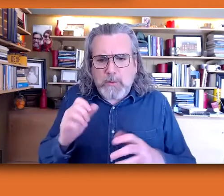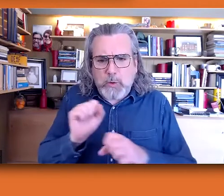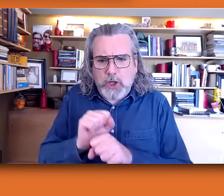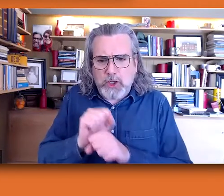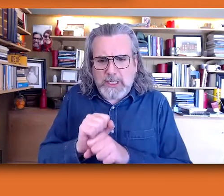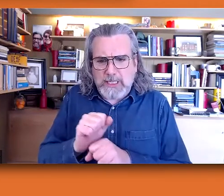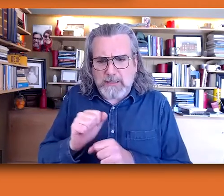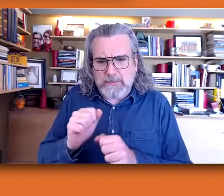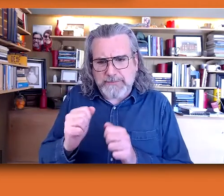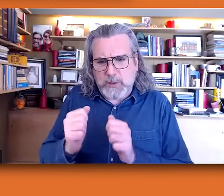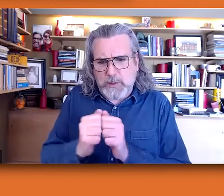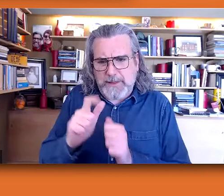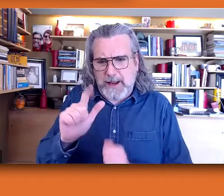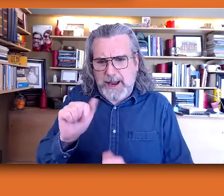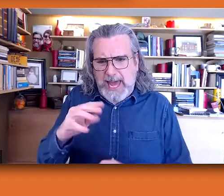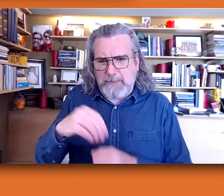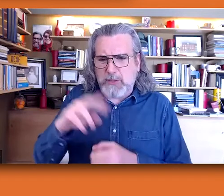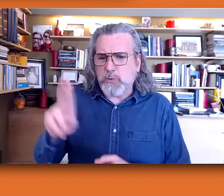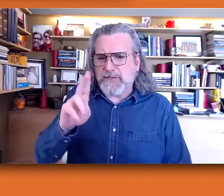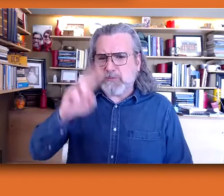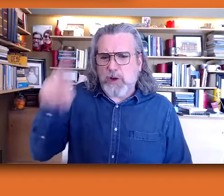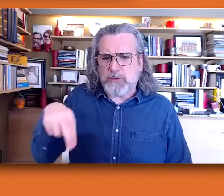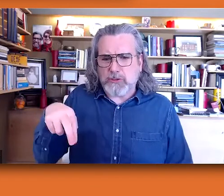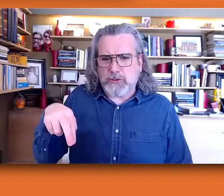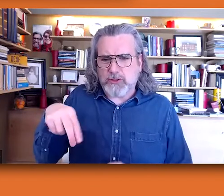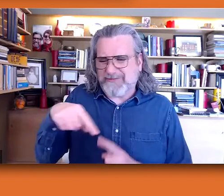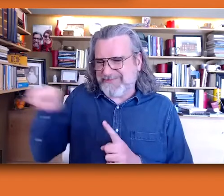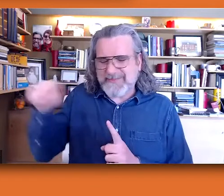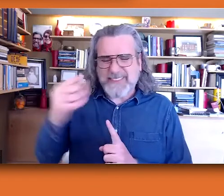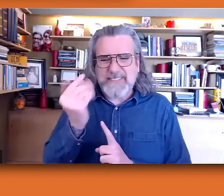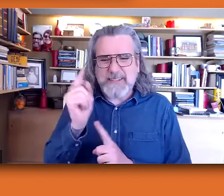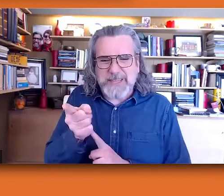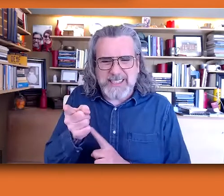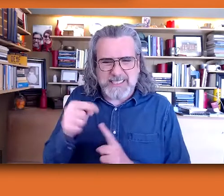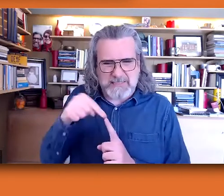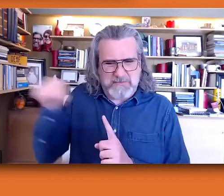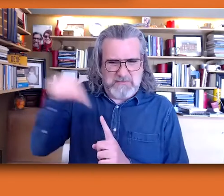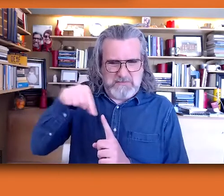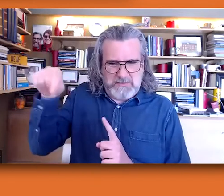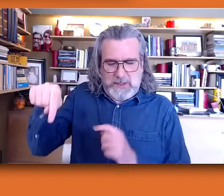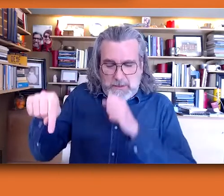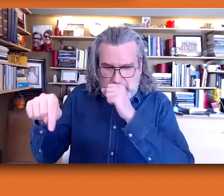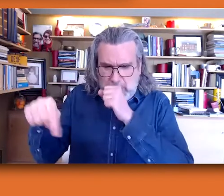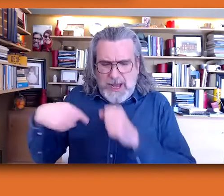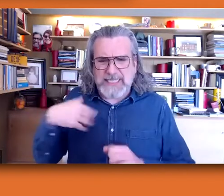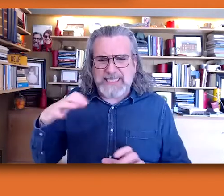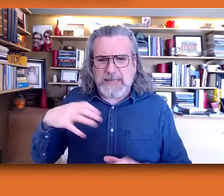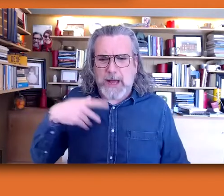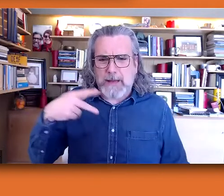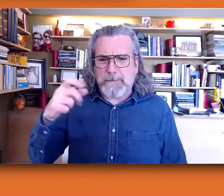I was already working with a lab in the University of Rochester, which is--which is only about 15 minutes away from here.